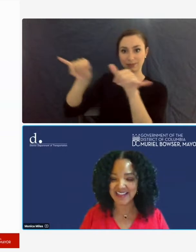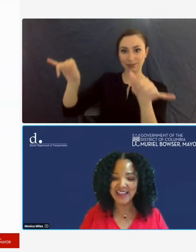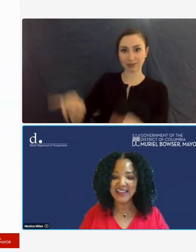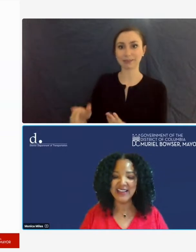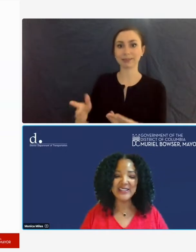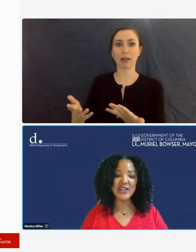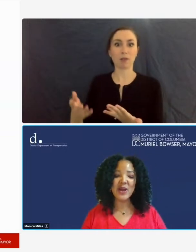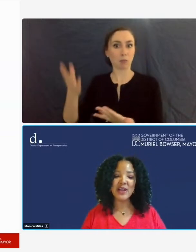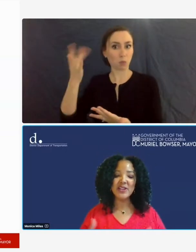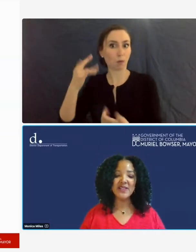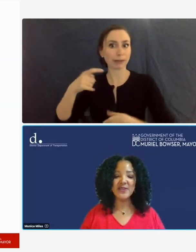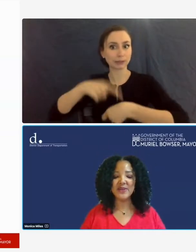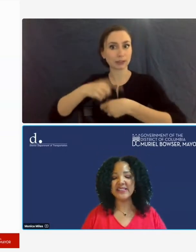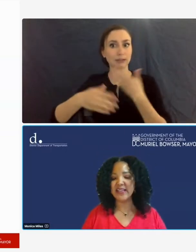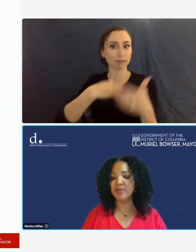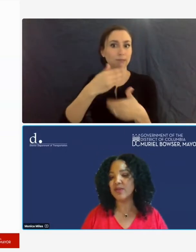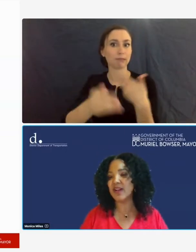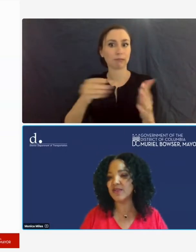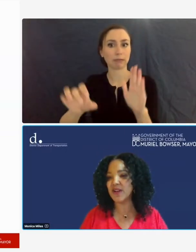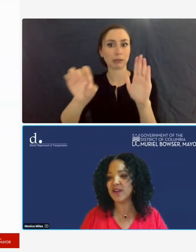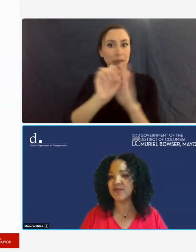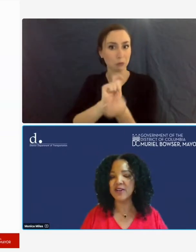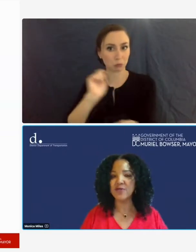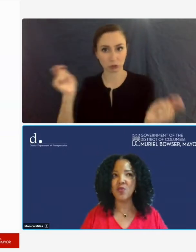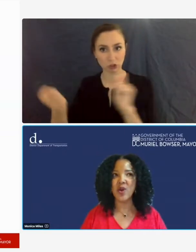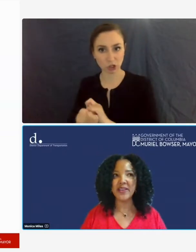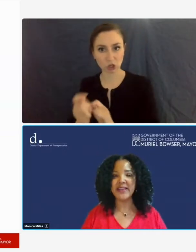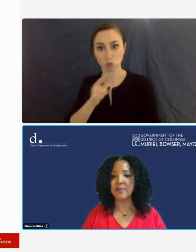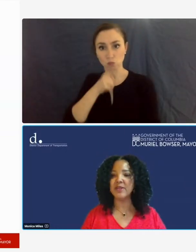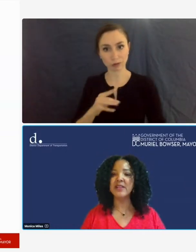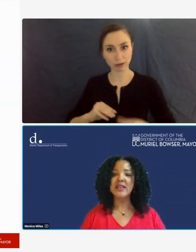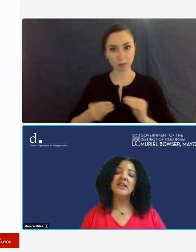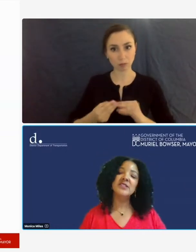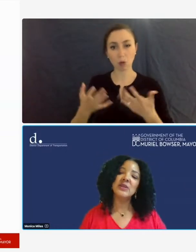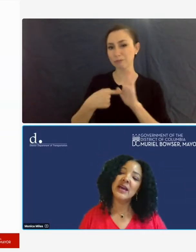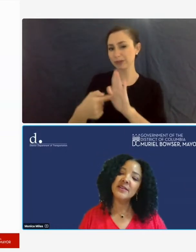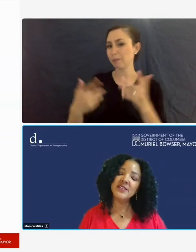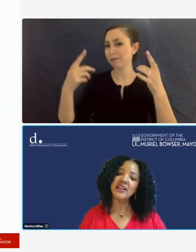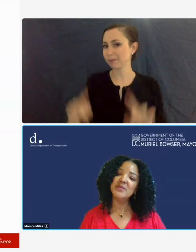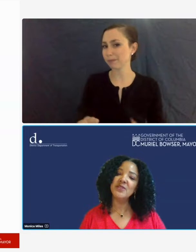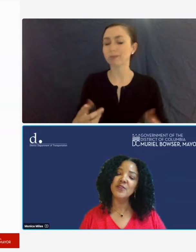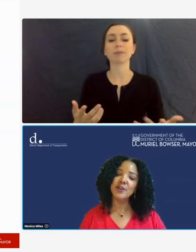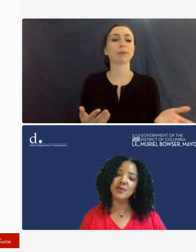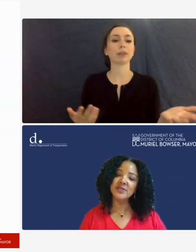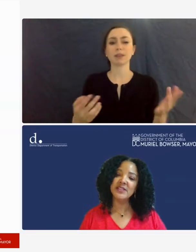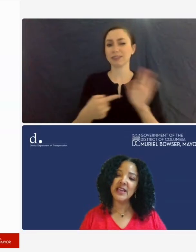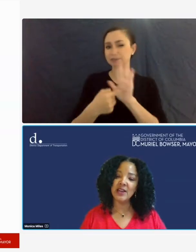yeah so i want to give you an example of of of what can happen so a lot of times firms that are